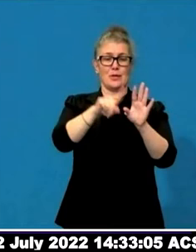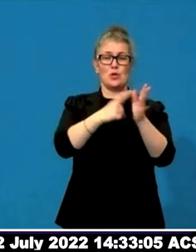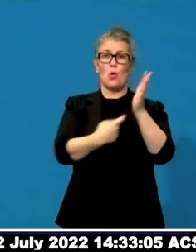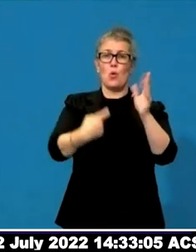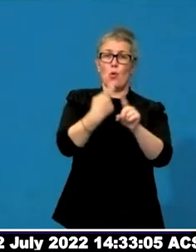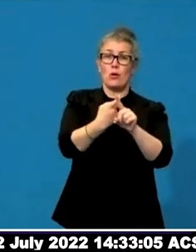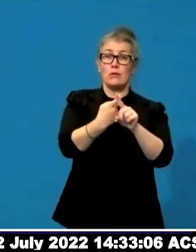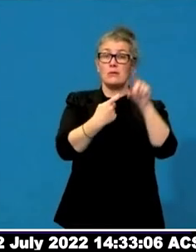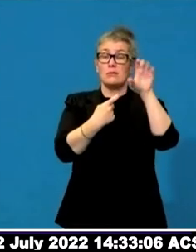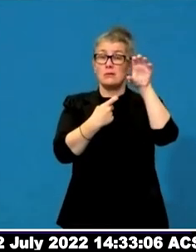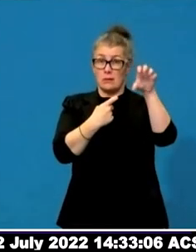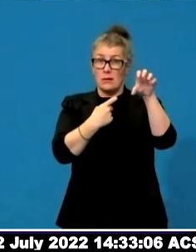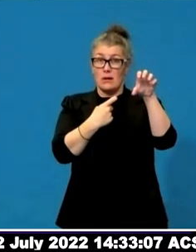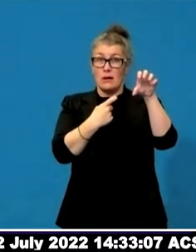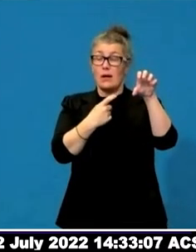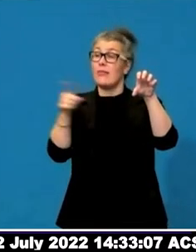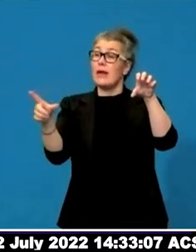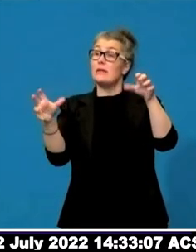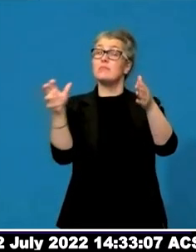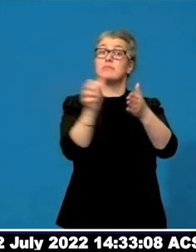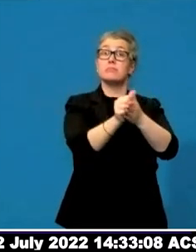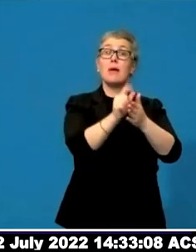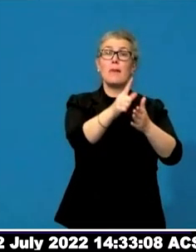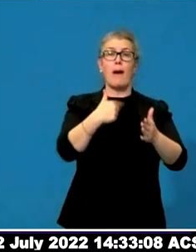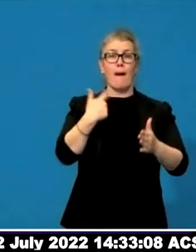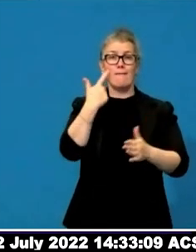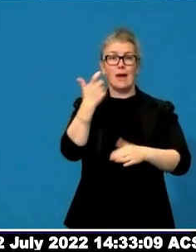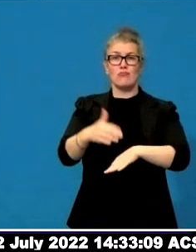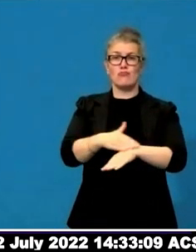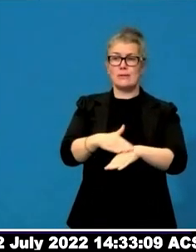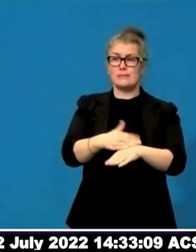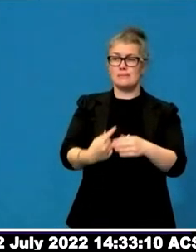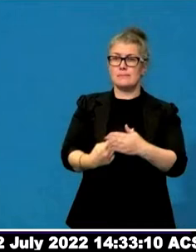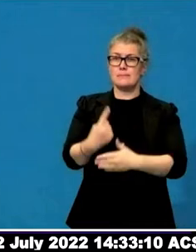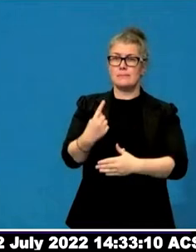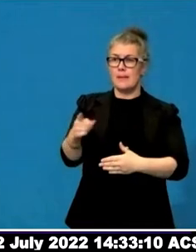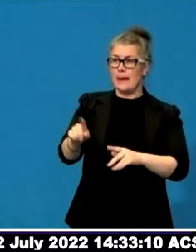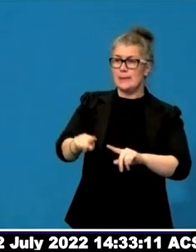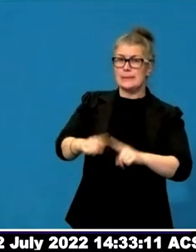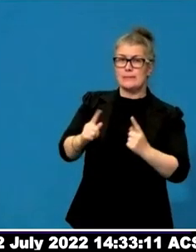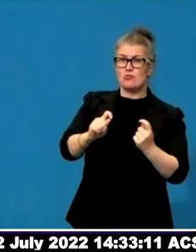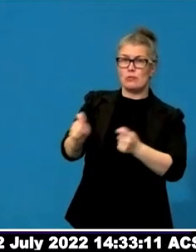So individuals being treated differently because they are First Nations people.